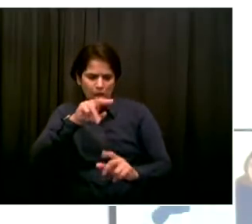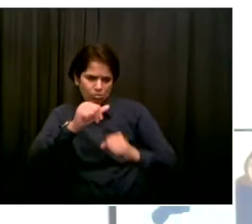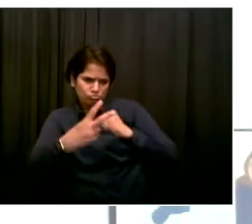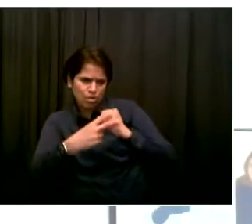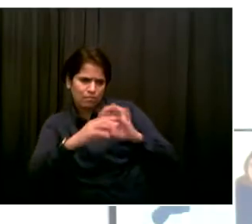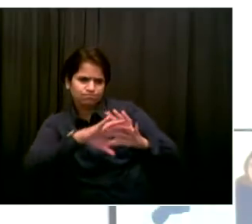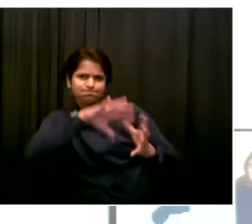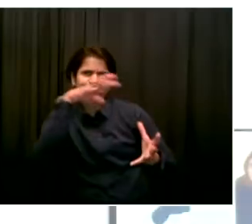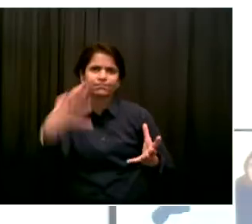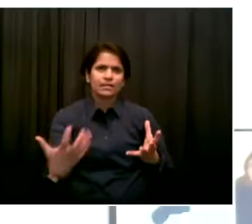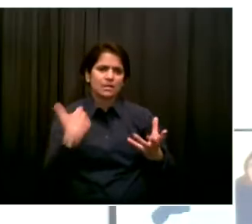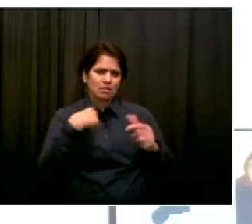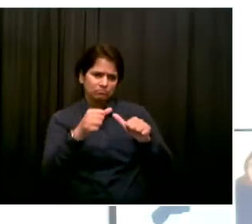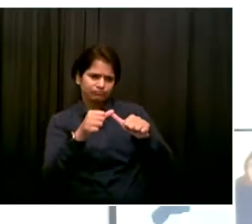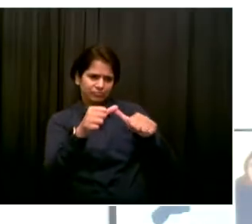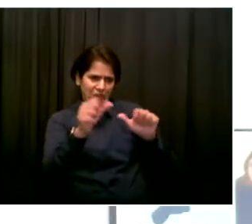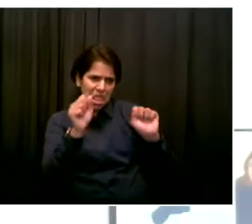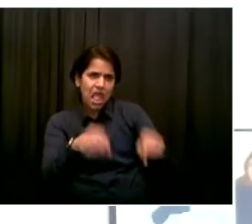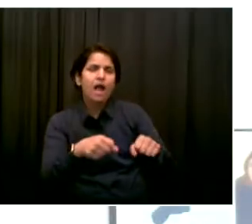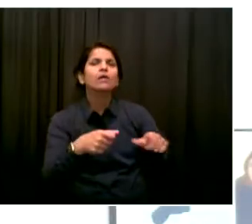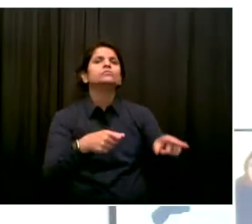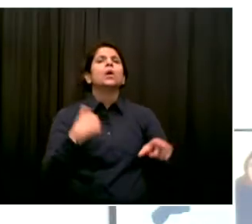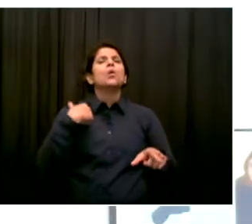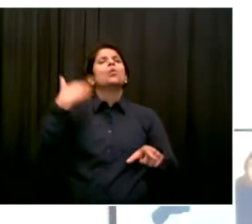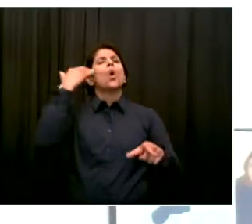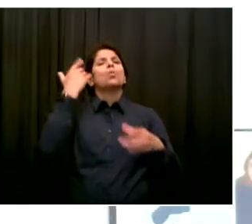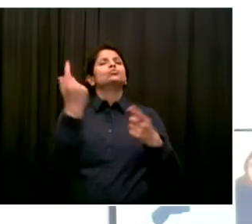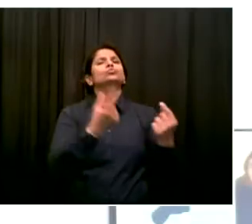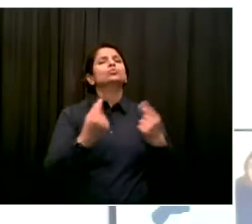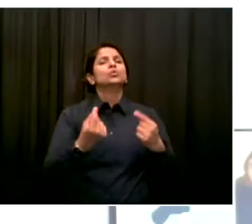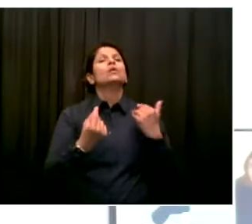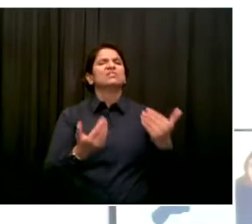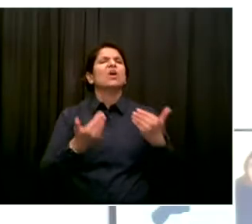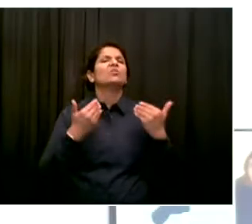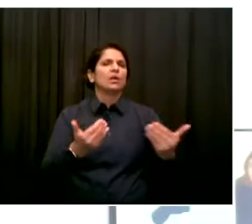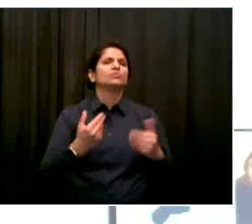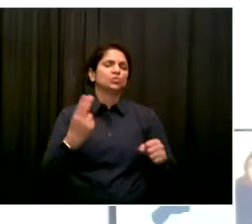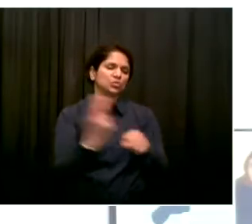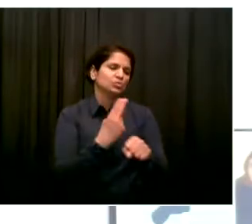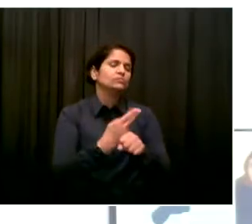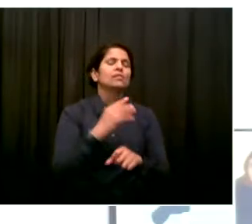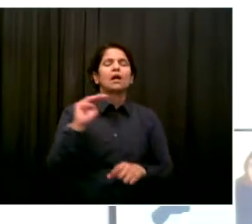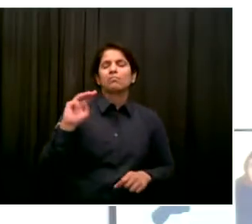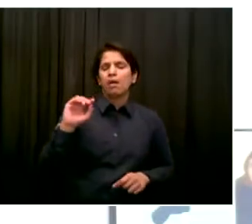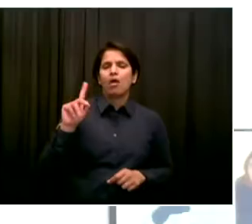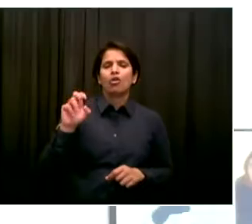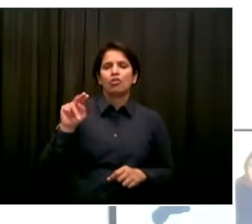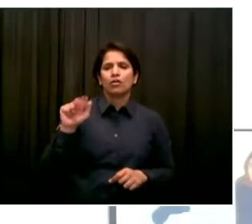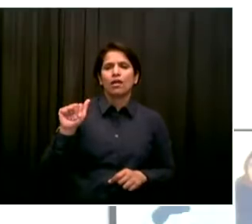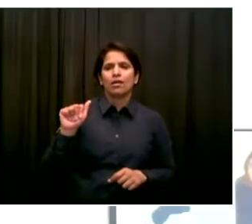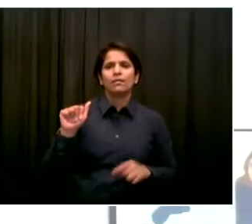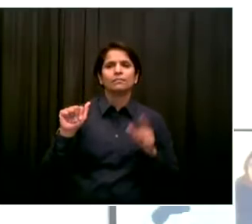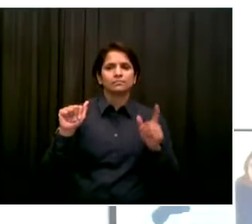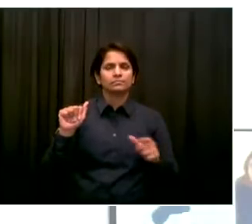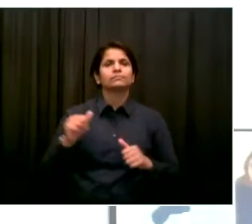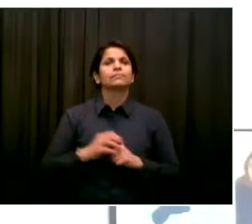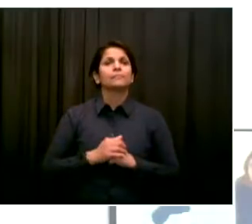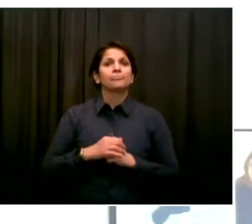PART BECAUSE WE'VE GAINED EXPERIENCE WITH RESPECT TO THE STABILITY AND STORAGE AND HANDLING OF THE MODERNA VACCINES. SOME IN-HOME VACCINATIONS ARE OCCURRING DUE TO